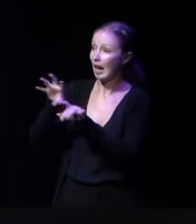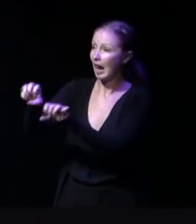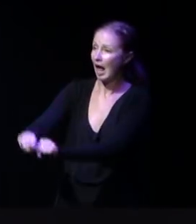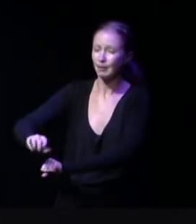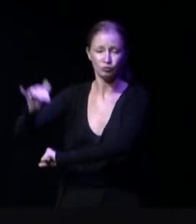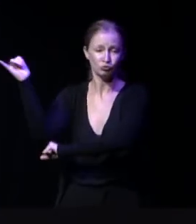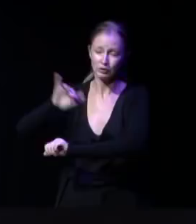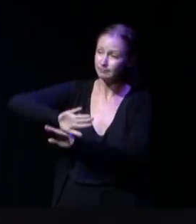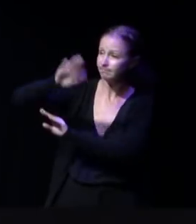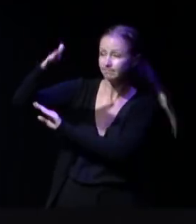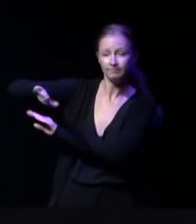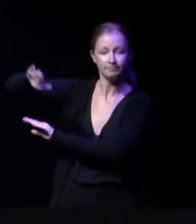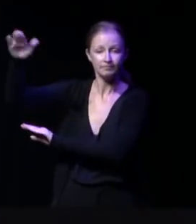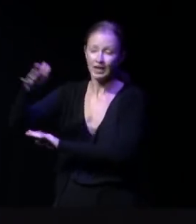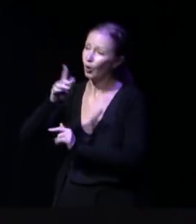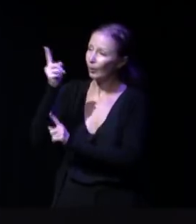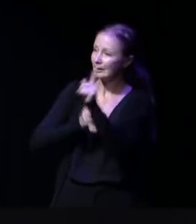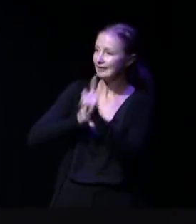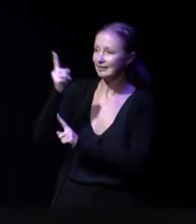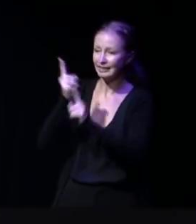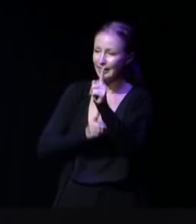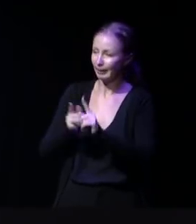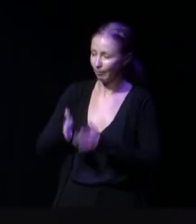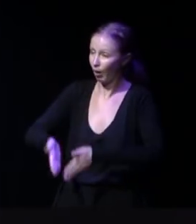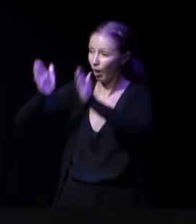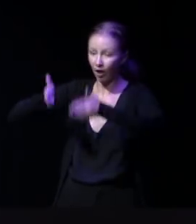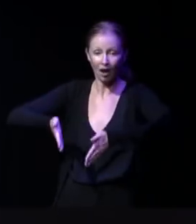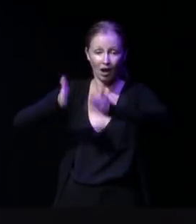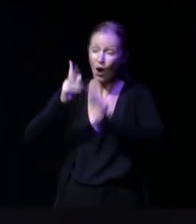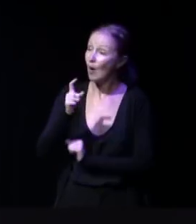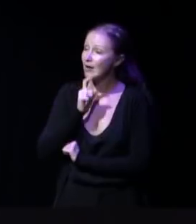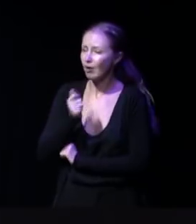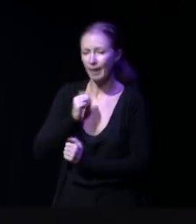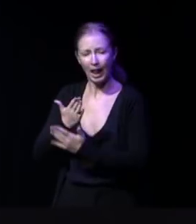a city block of night-blooming cactus, a dinner with my beloved under the moon.